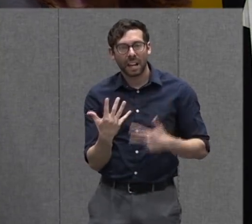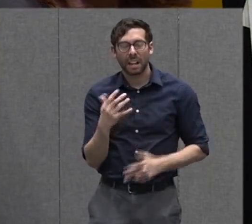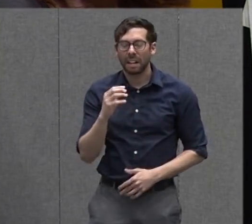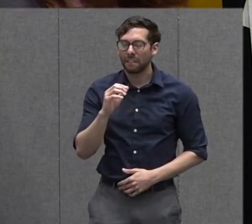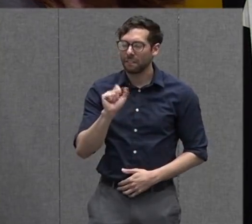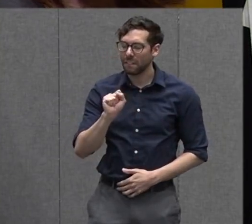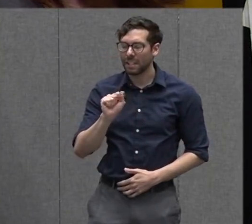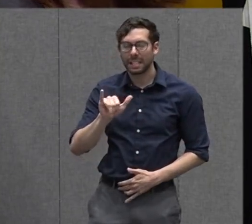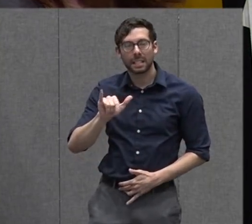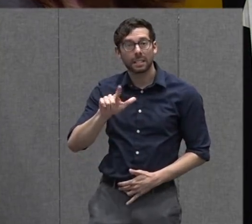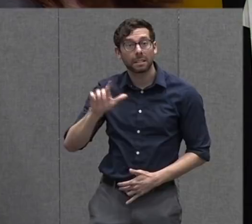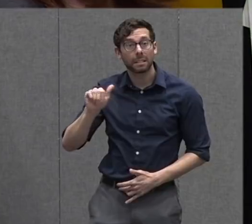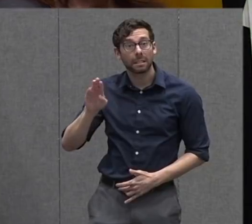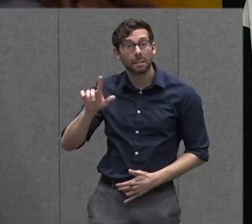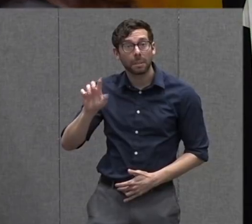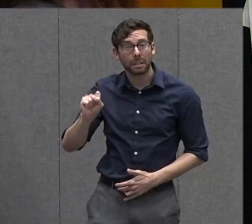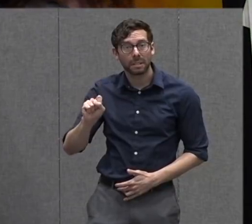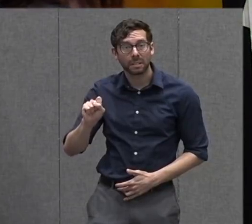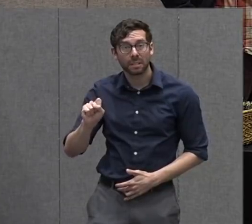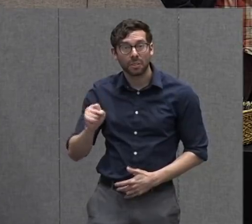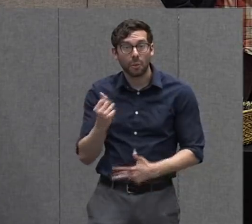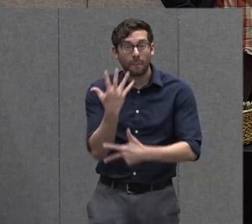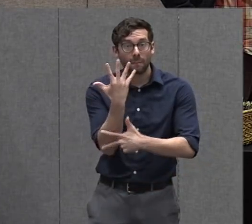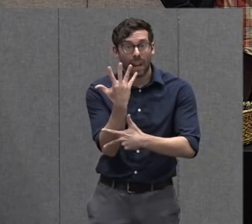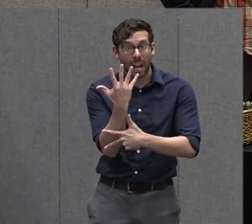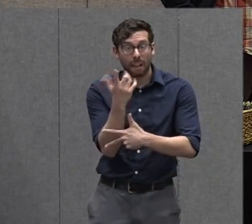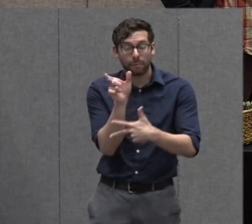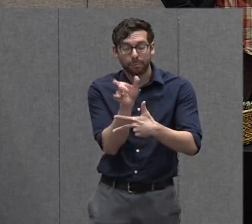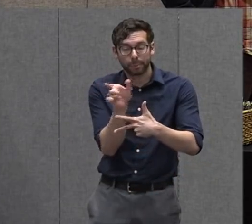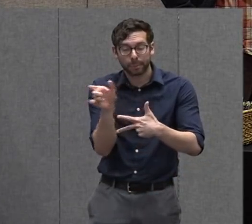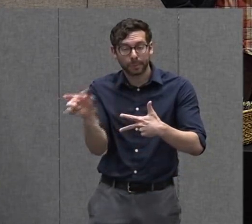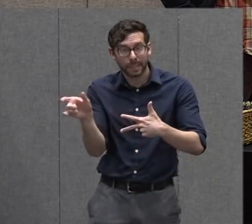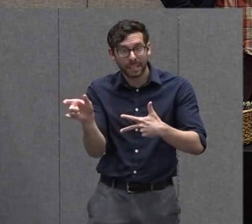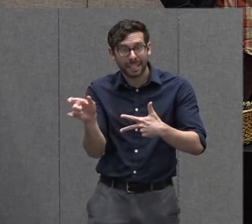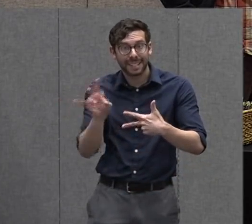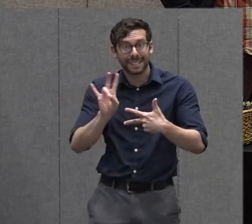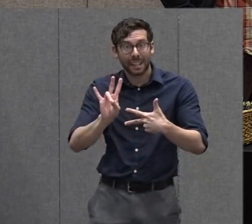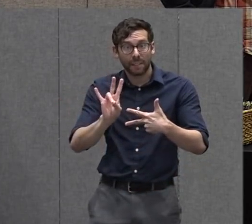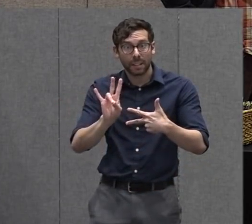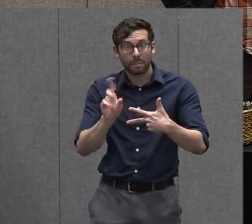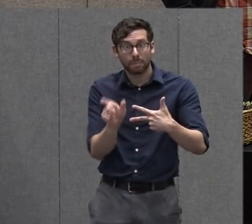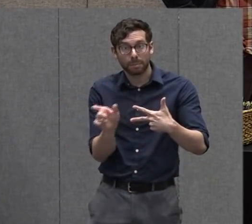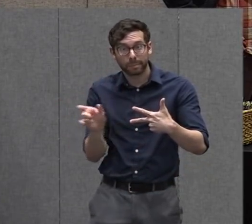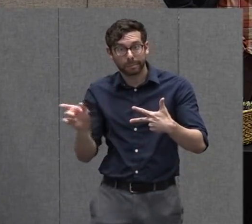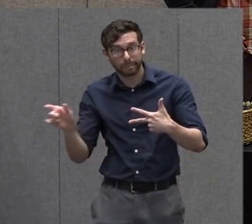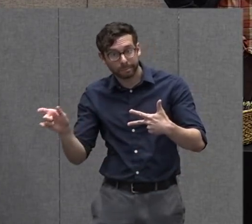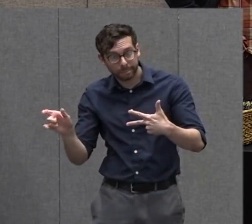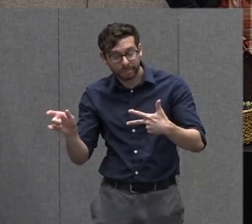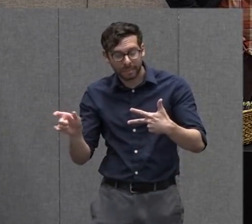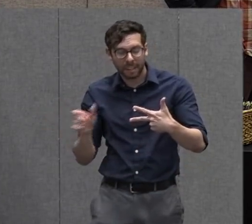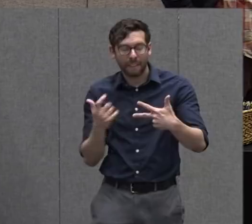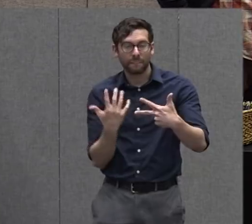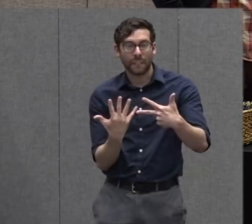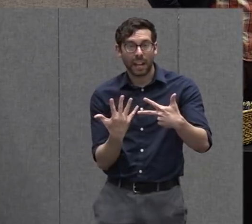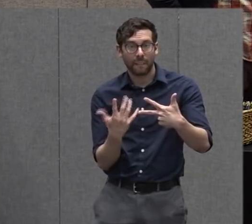Okay? [Mr. R] Okay. [Miss Martindale] Alright, I was thinking that maybe you would want to write a poem.